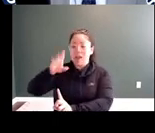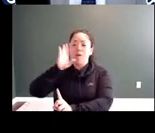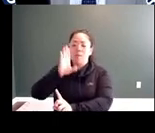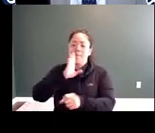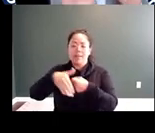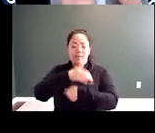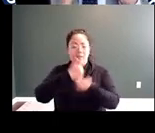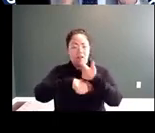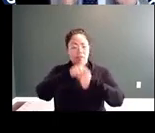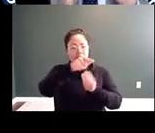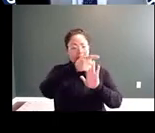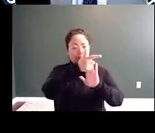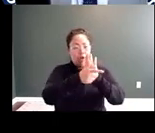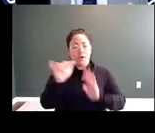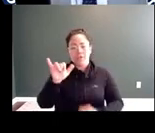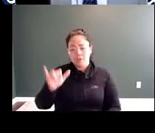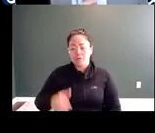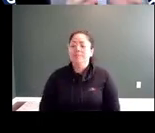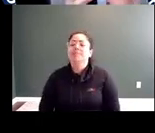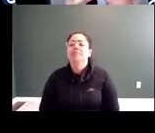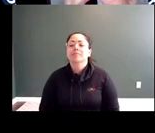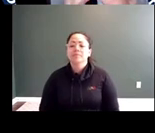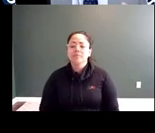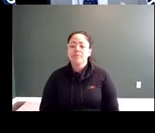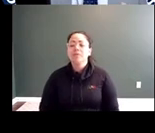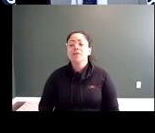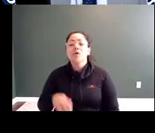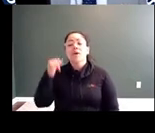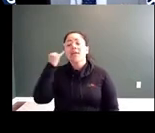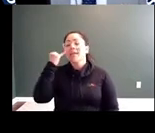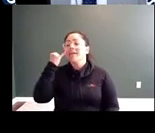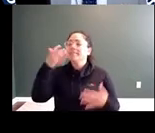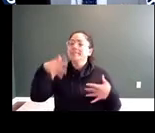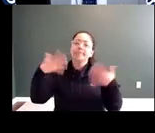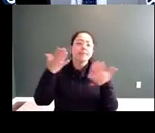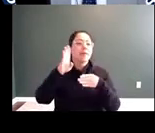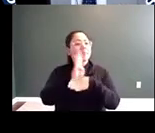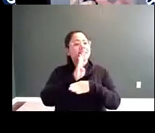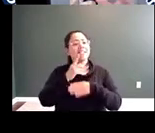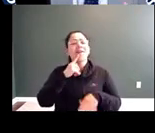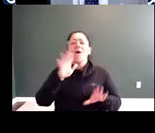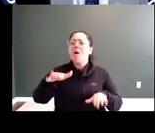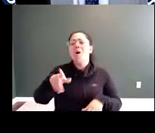So if this is just the pretext, if this citizenship requirement is just pretext,